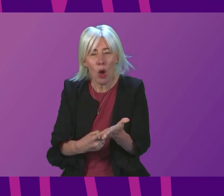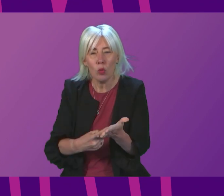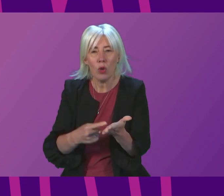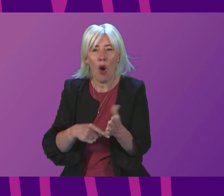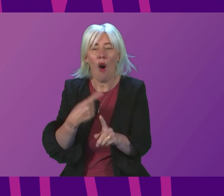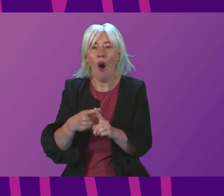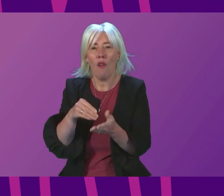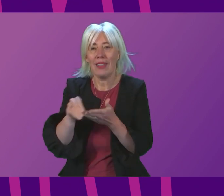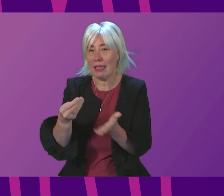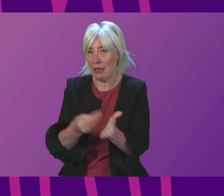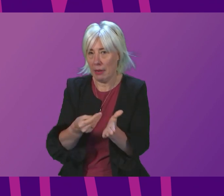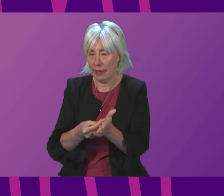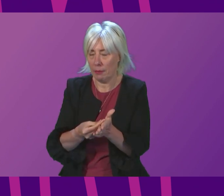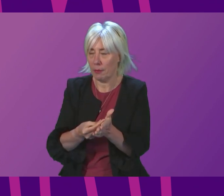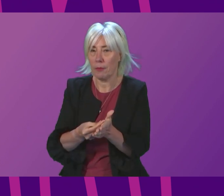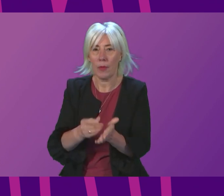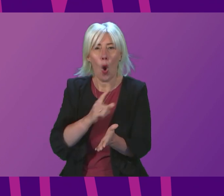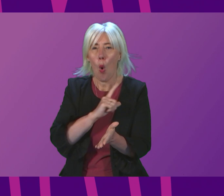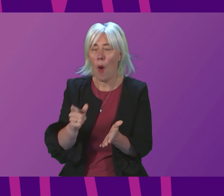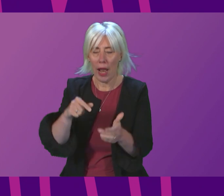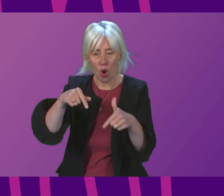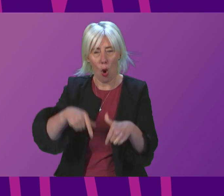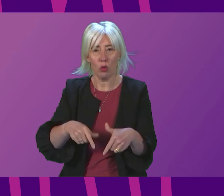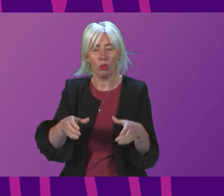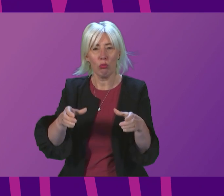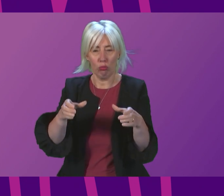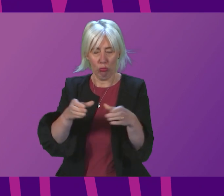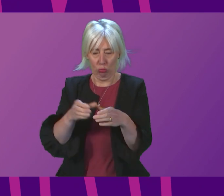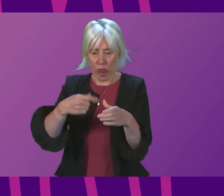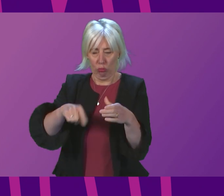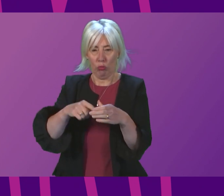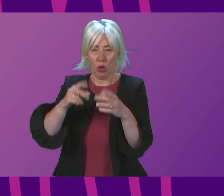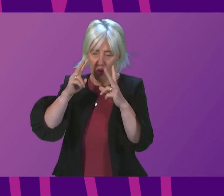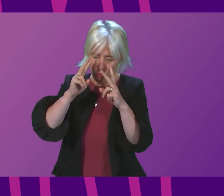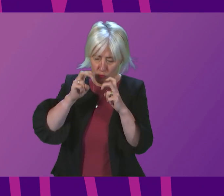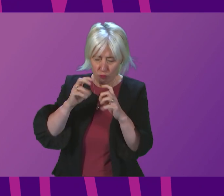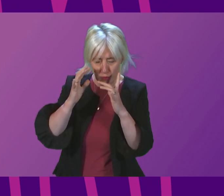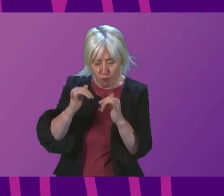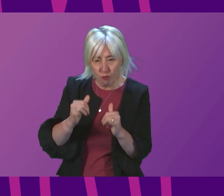Why cannot the body in Scotland that is charged with scrutinising public spending give a shred